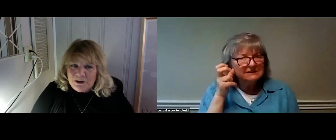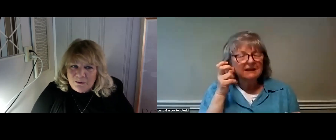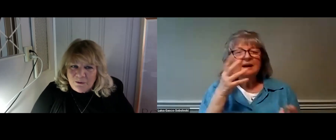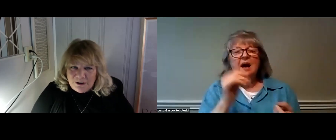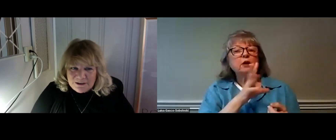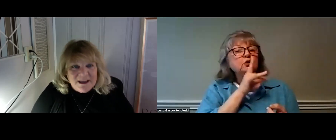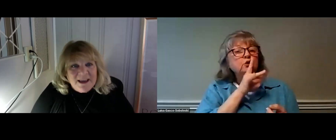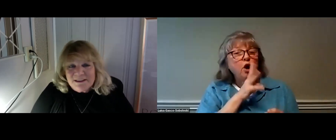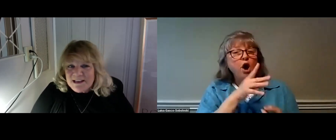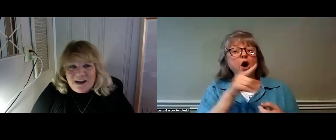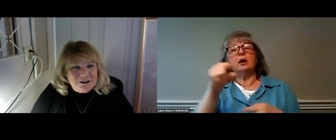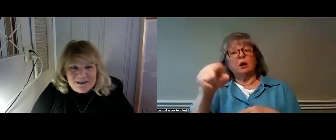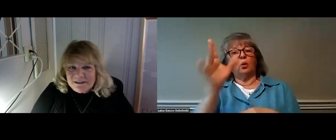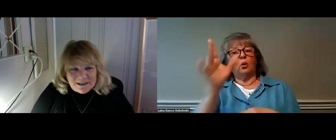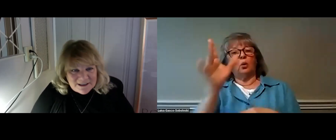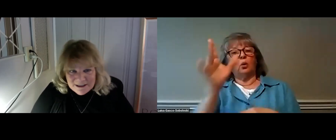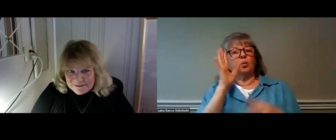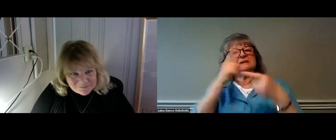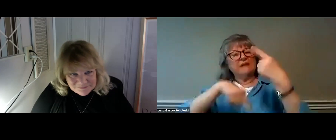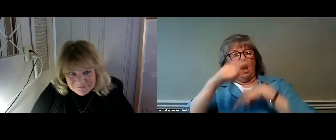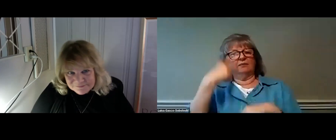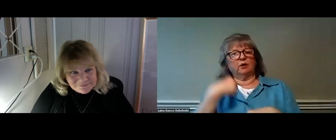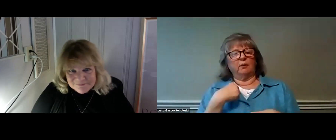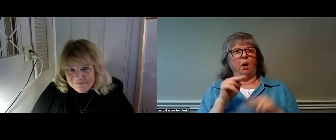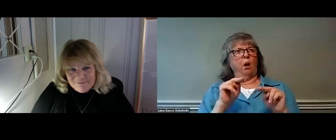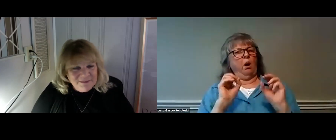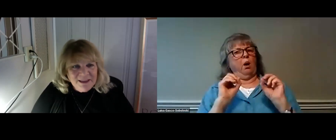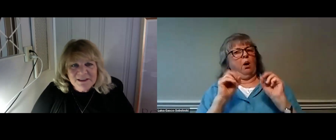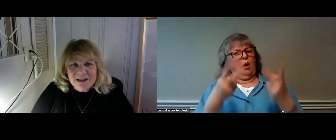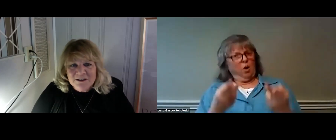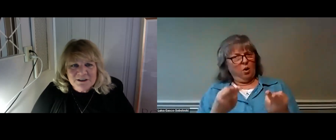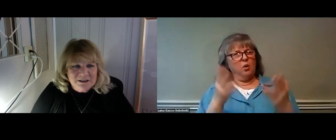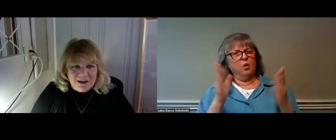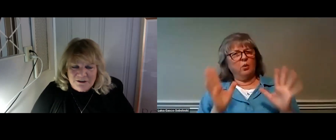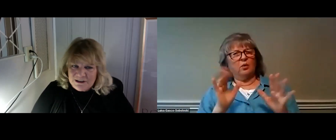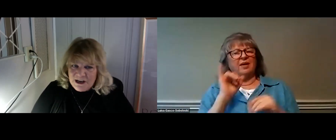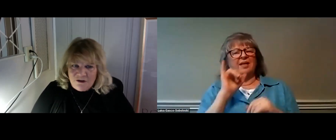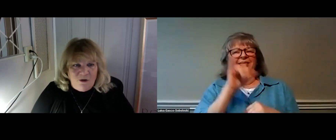your words. The doctor didn't listen, the doctor didn't understand the whole thing